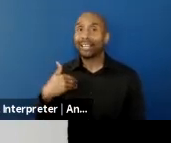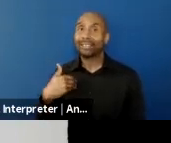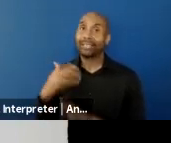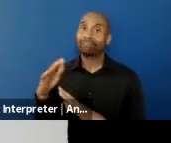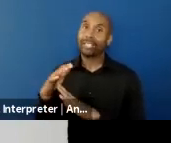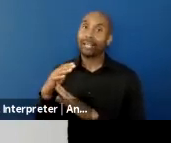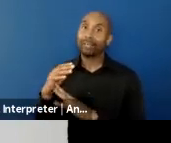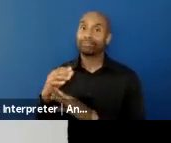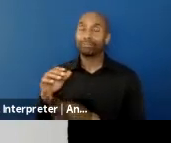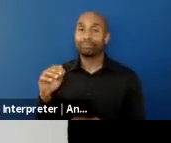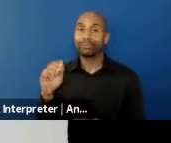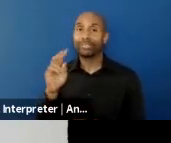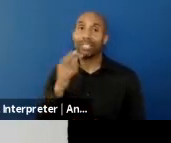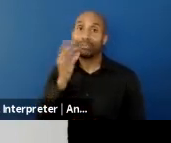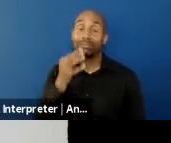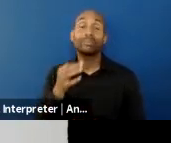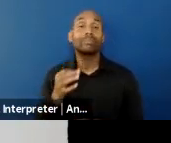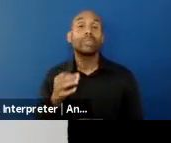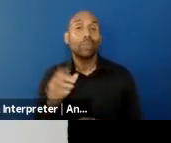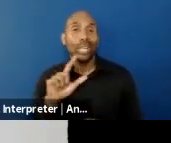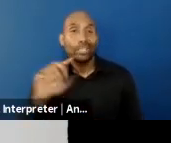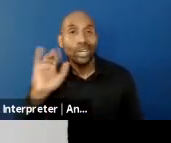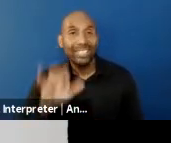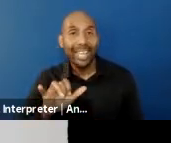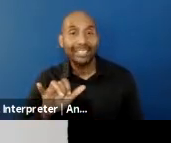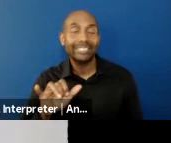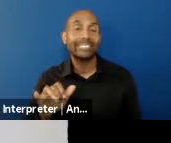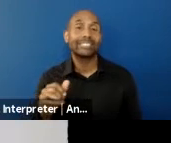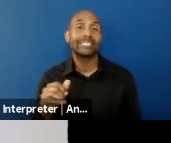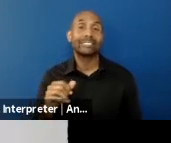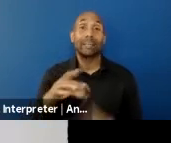You could pick up fresh flour.